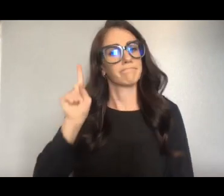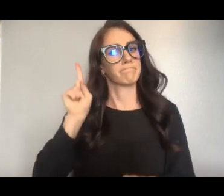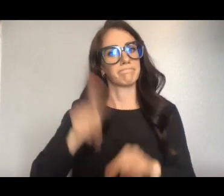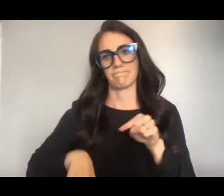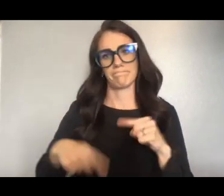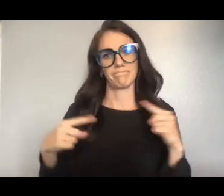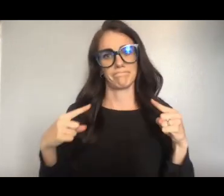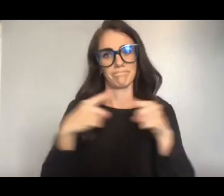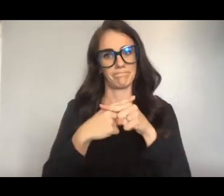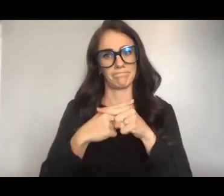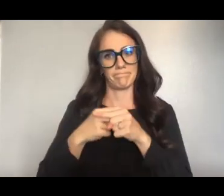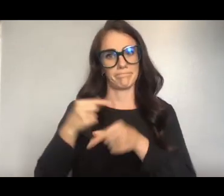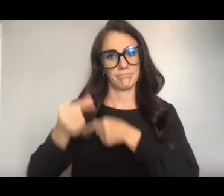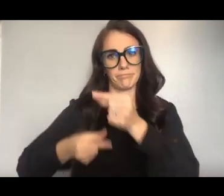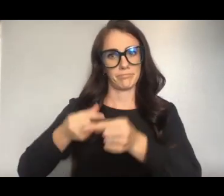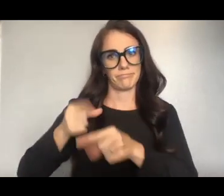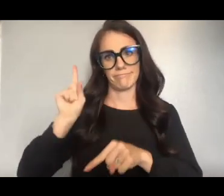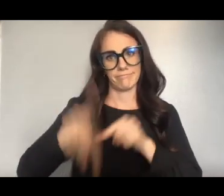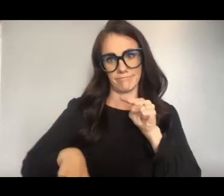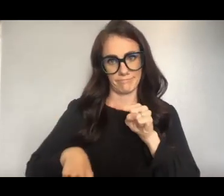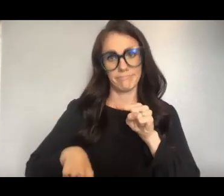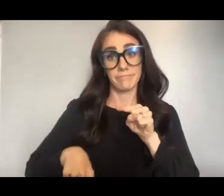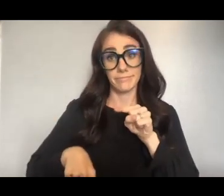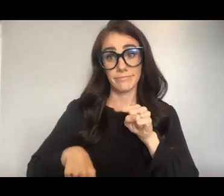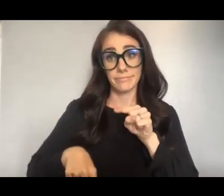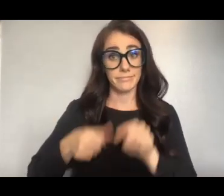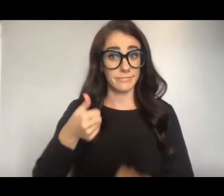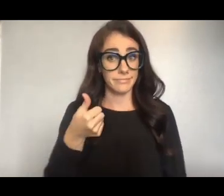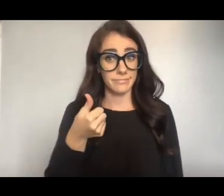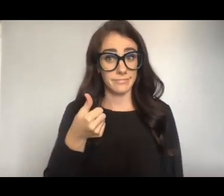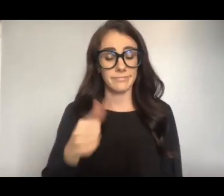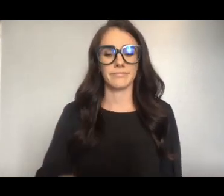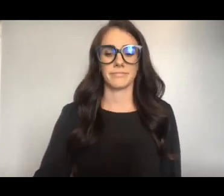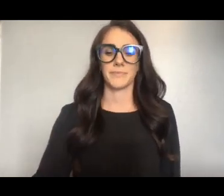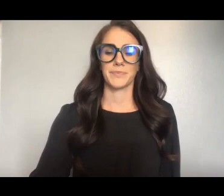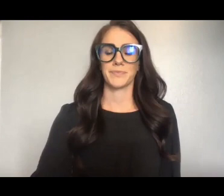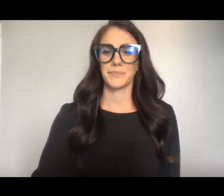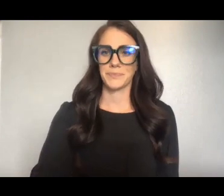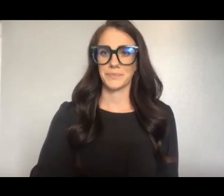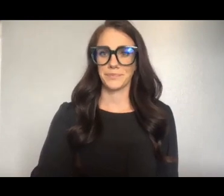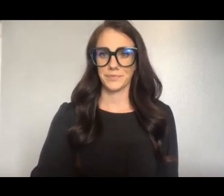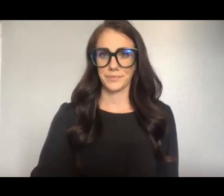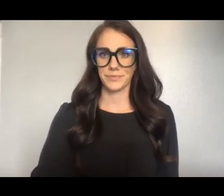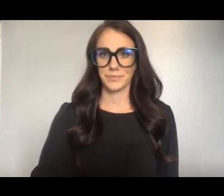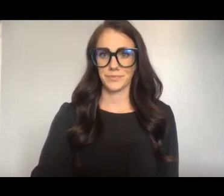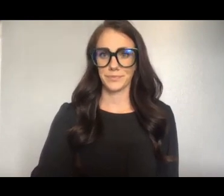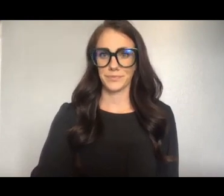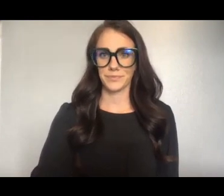rank, I cannot cross generations. I just can't, okay?